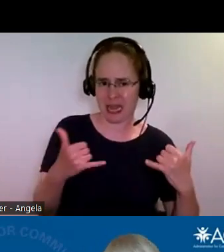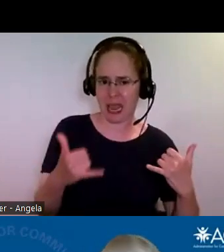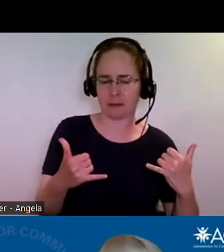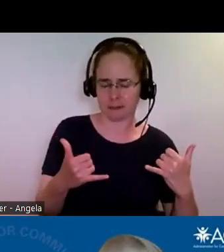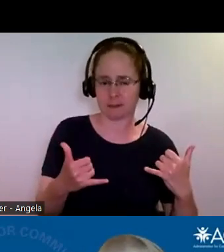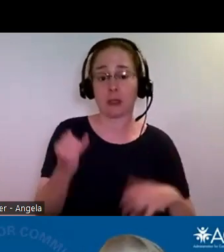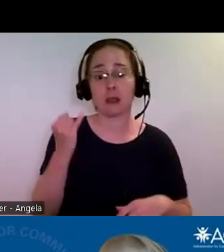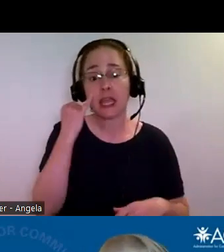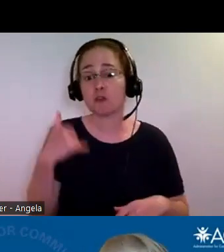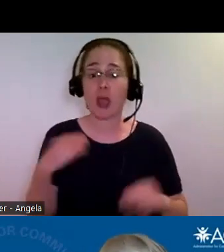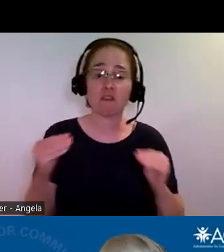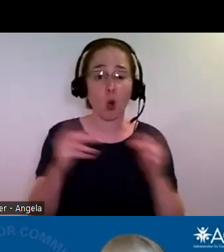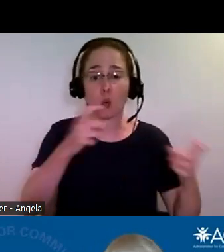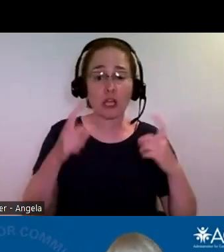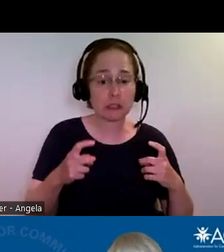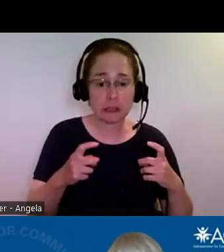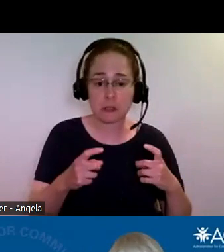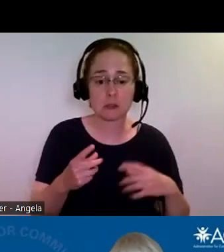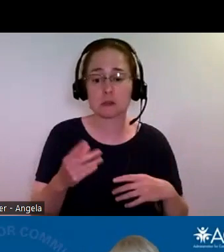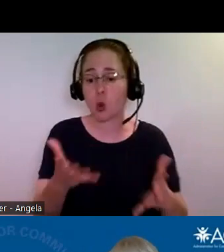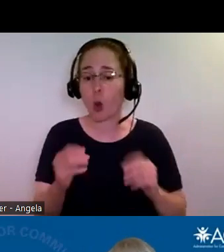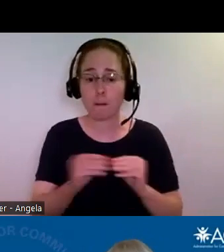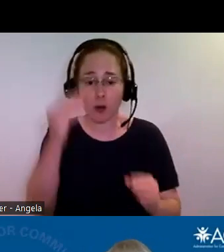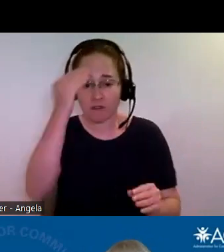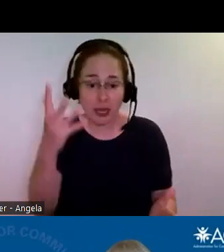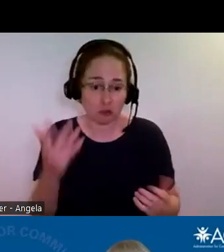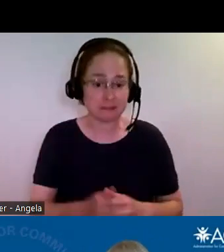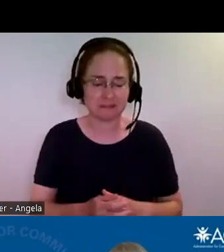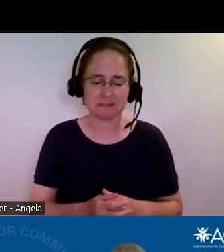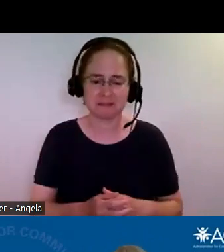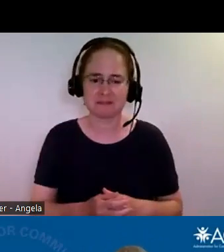if you have further questions or would like more information. Hope you have a great day.